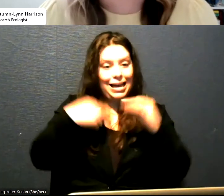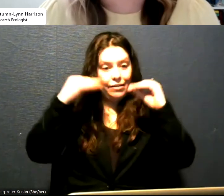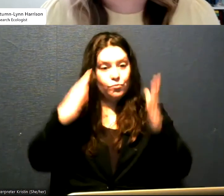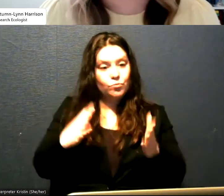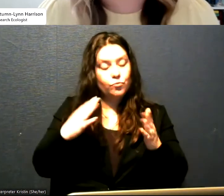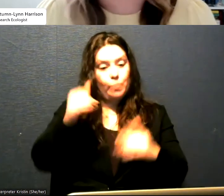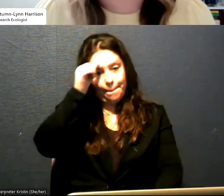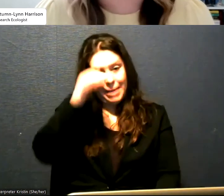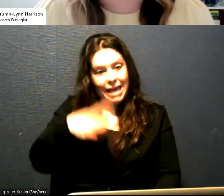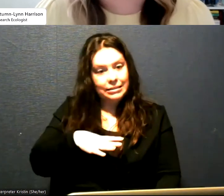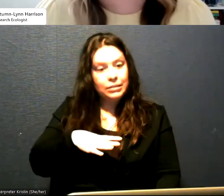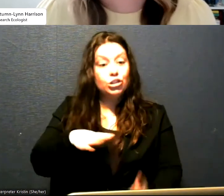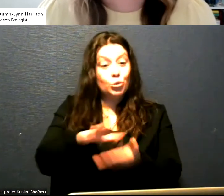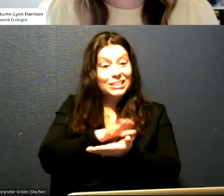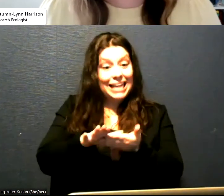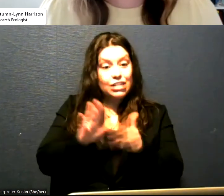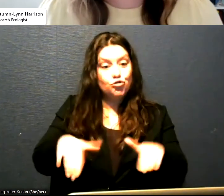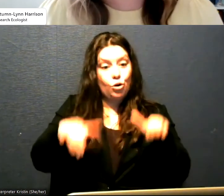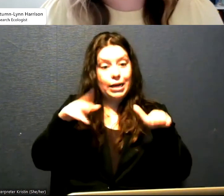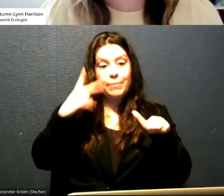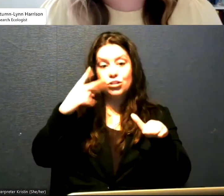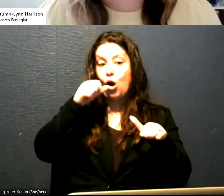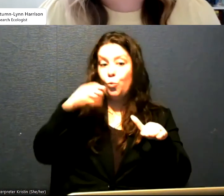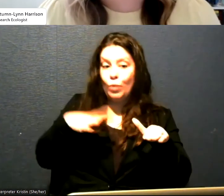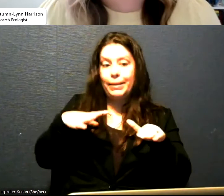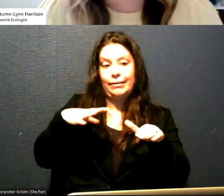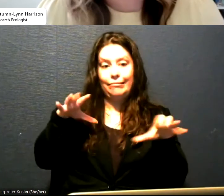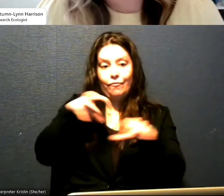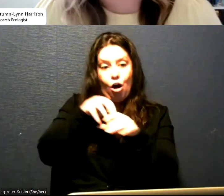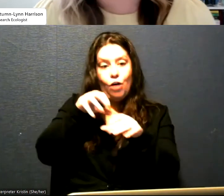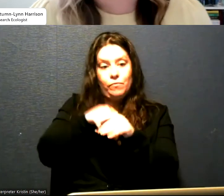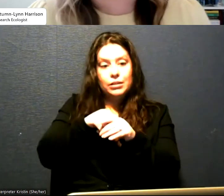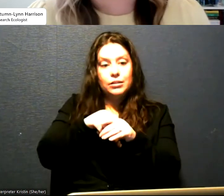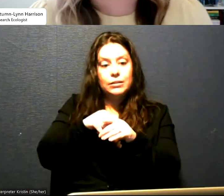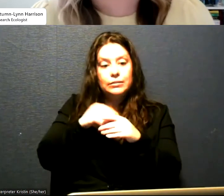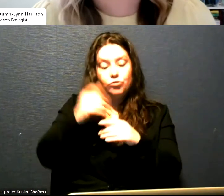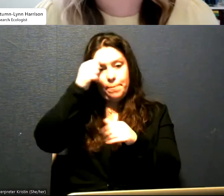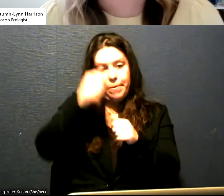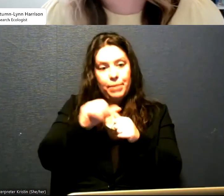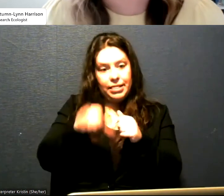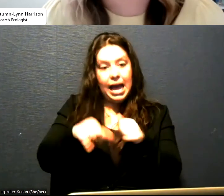and know that I could do this job um but still sometimes I feel that women are underrepresented